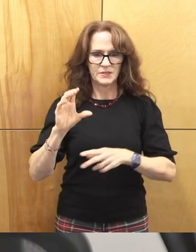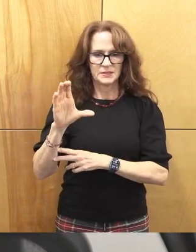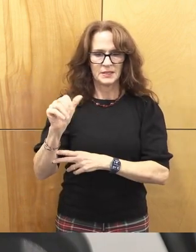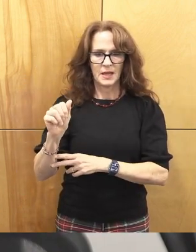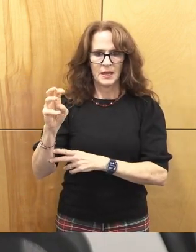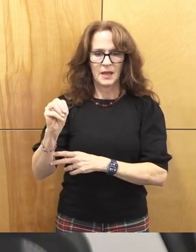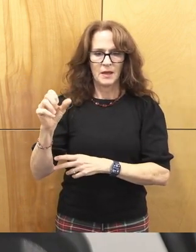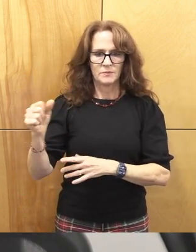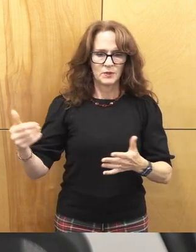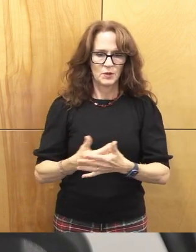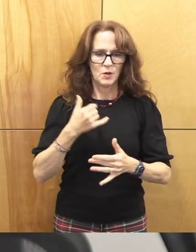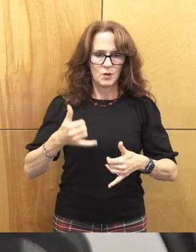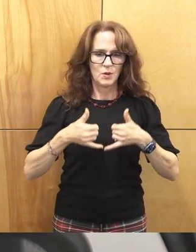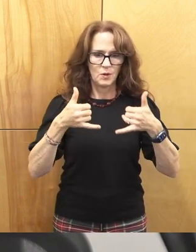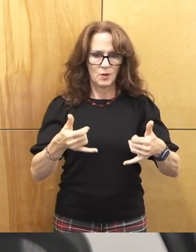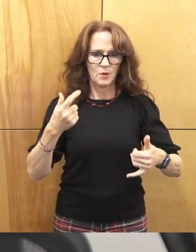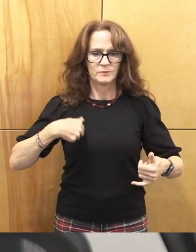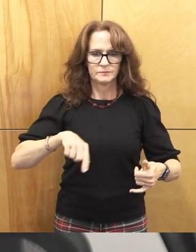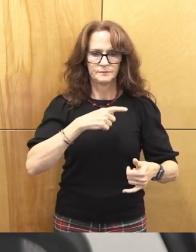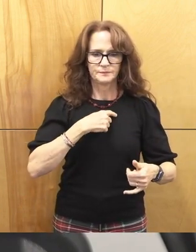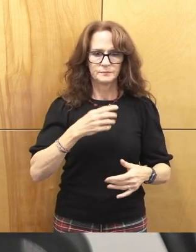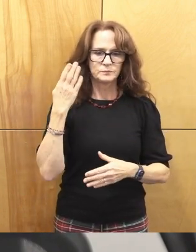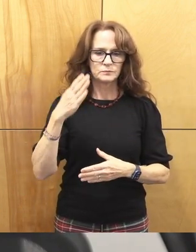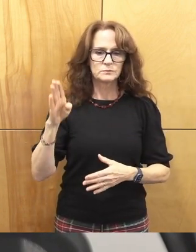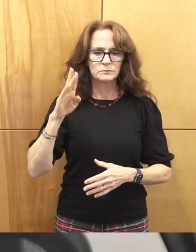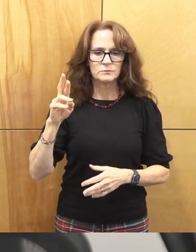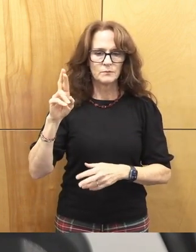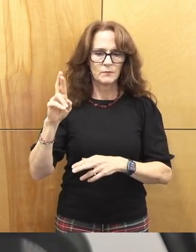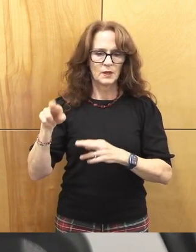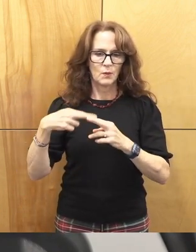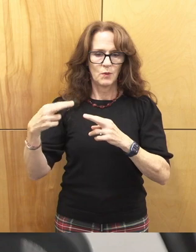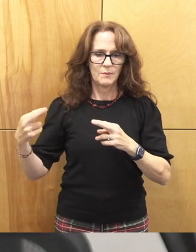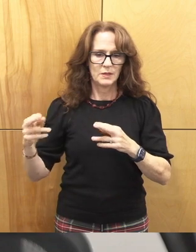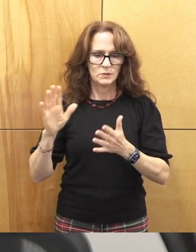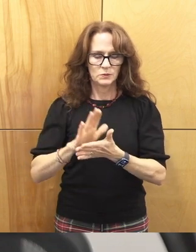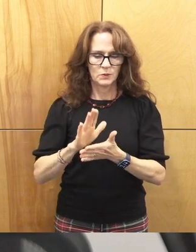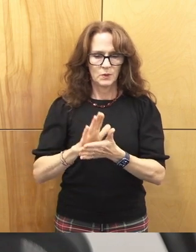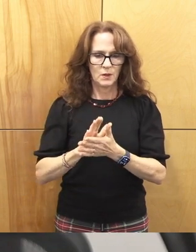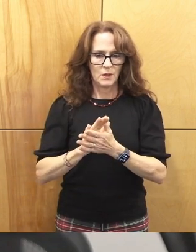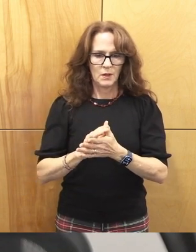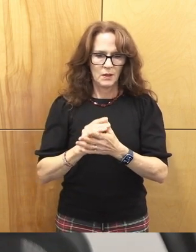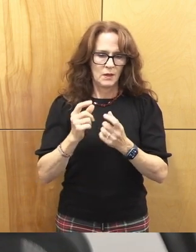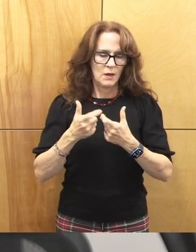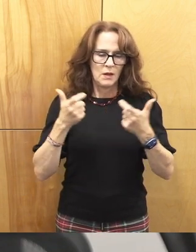which is us being named a Blue Ribbon School, which is a huge accomplishment that we're all super proud of.